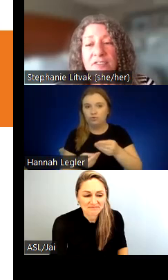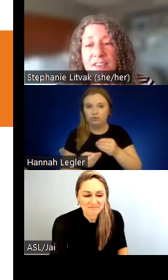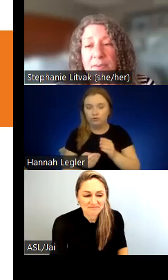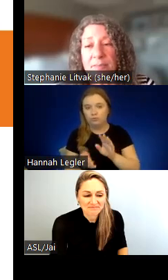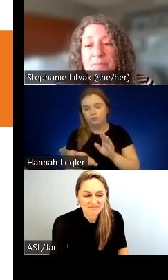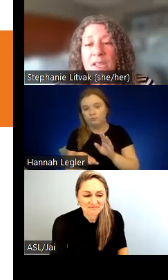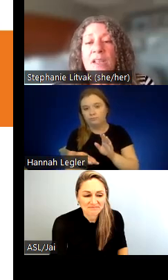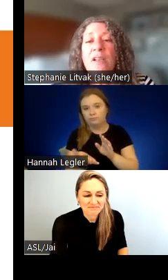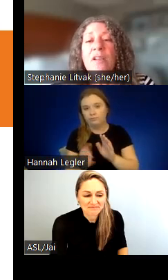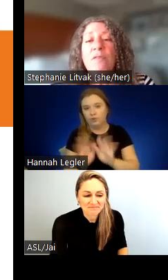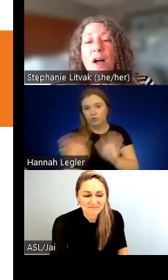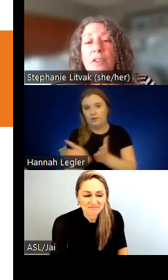fee.